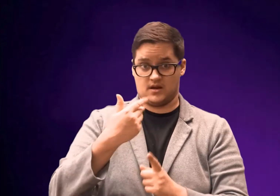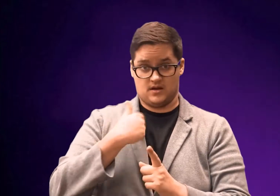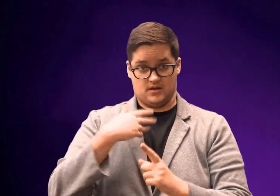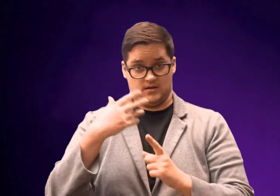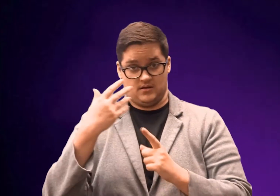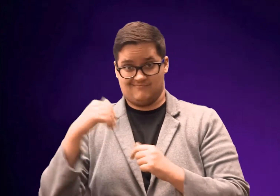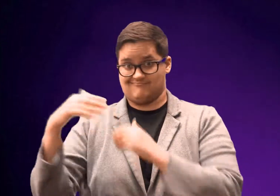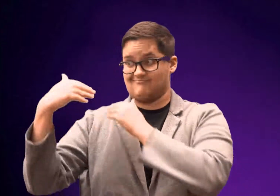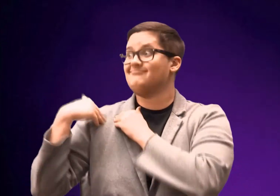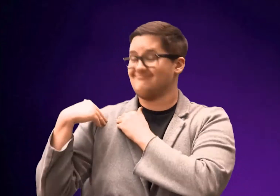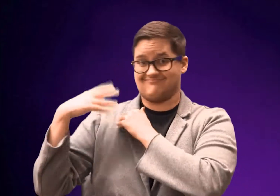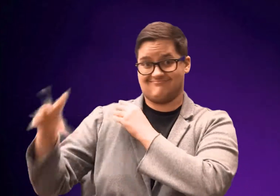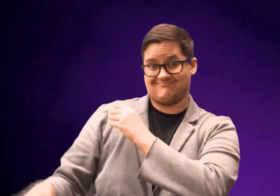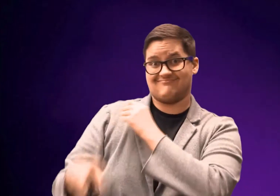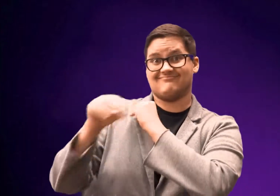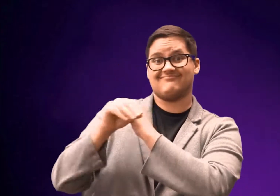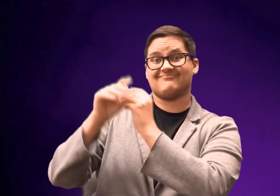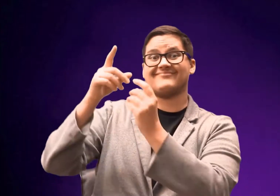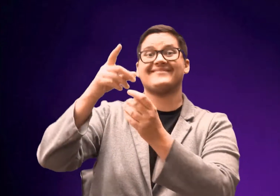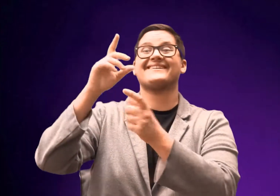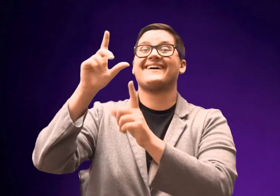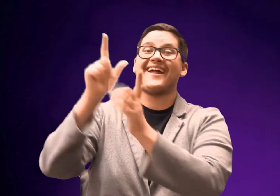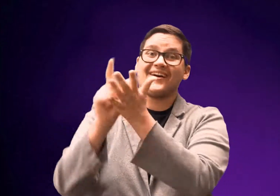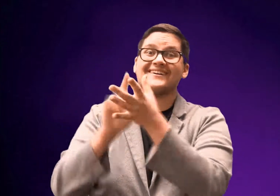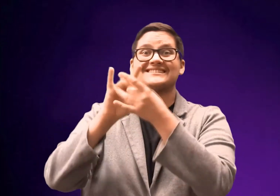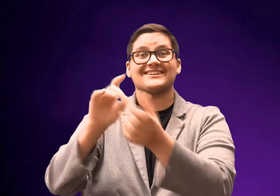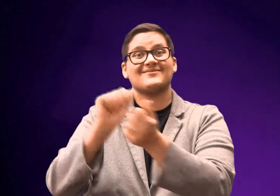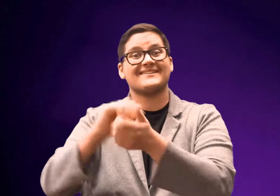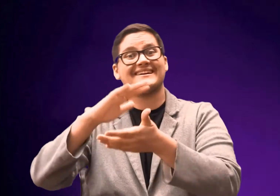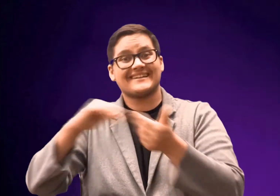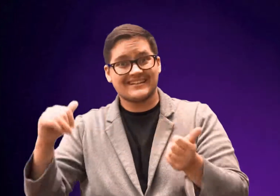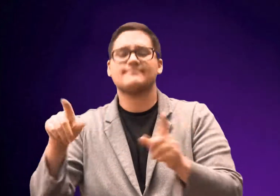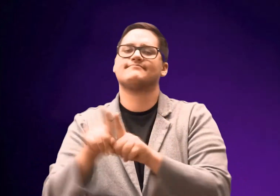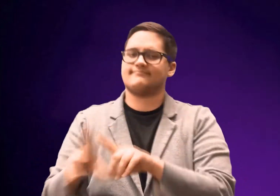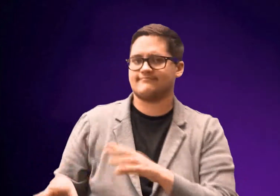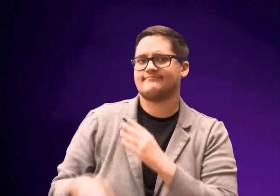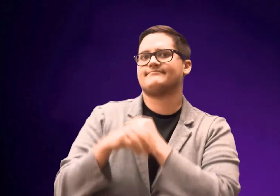Is there any obligation outside the criminal law to disclose my HIV- positive status to a sexual partner?